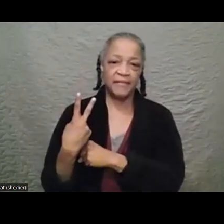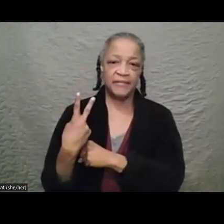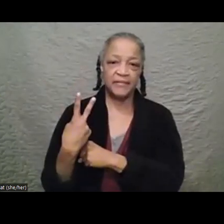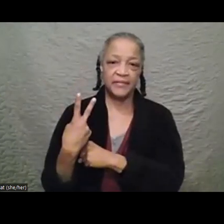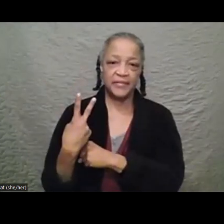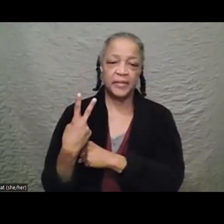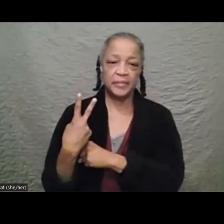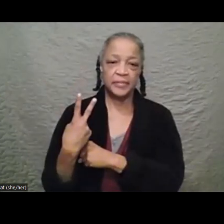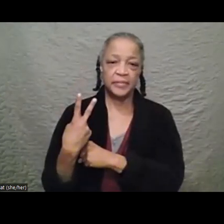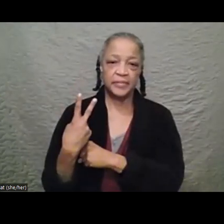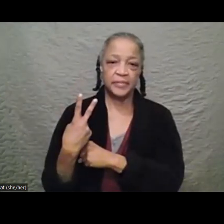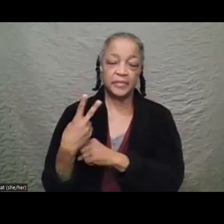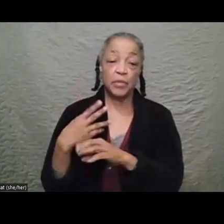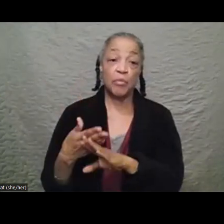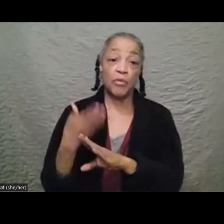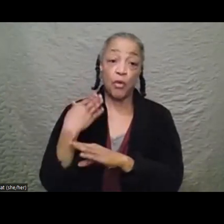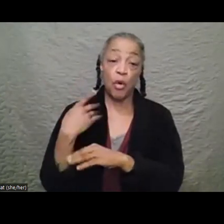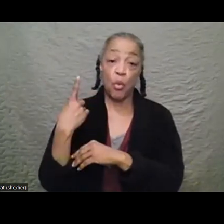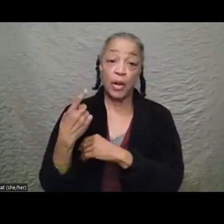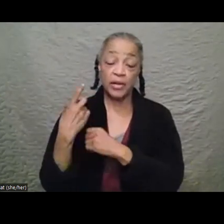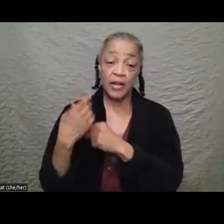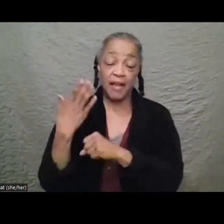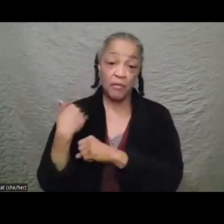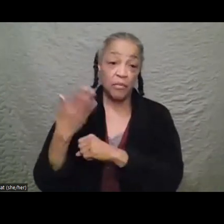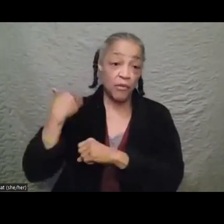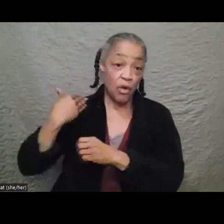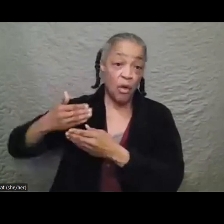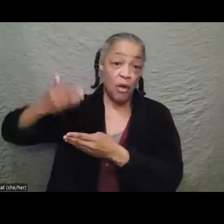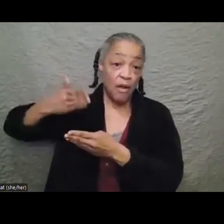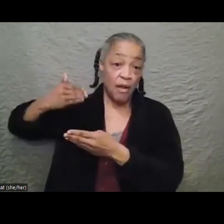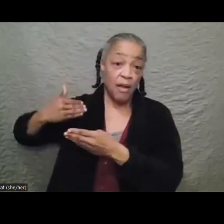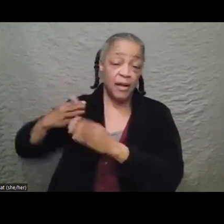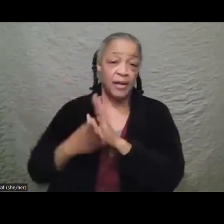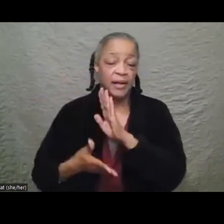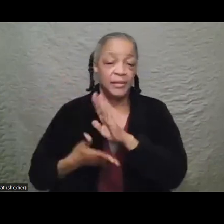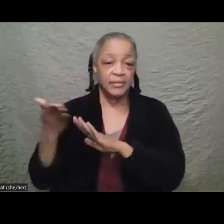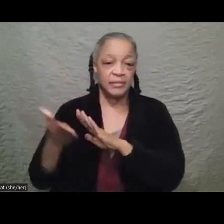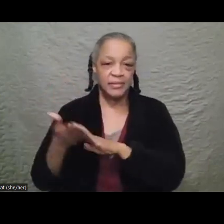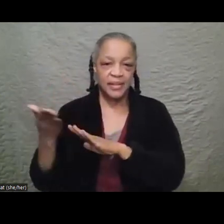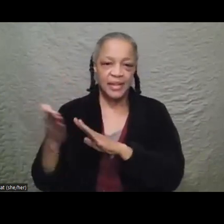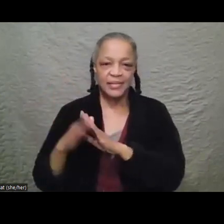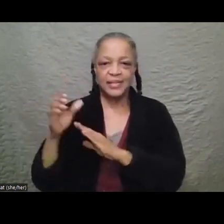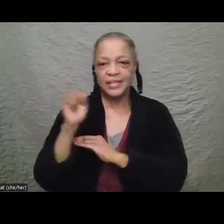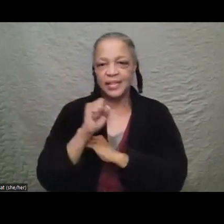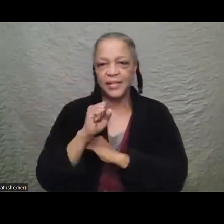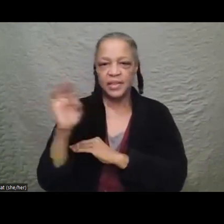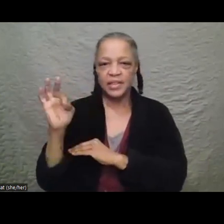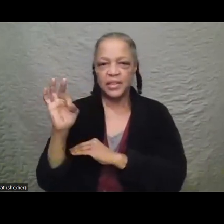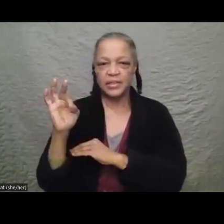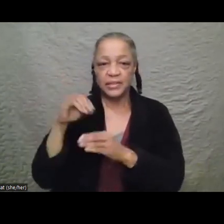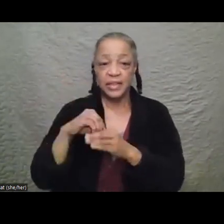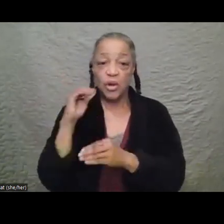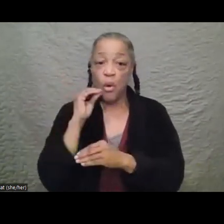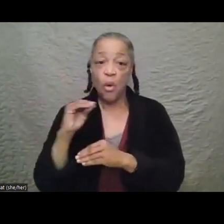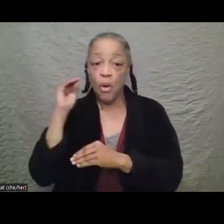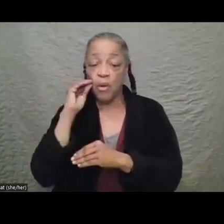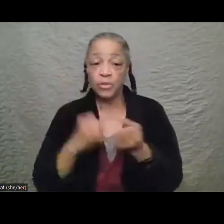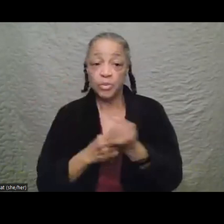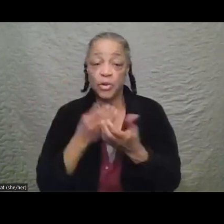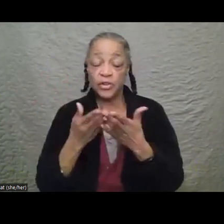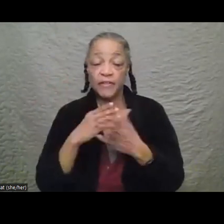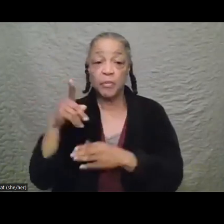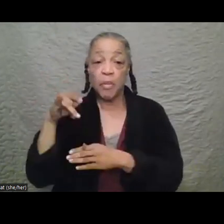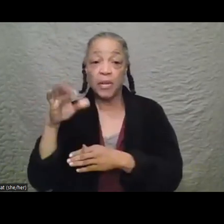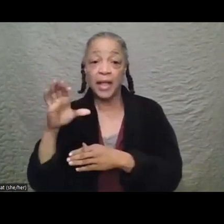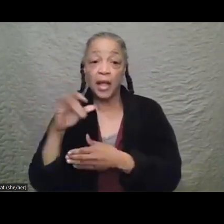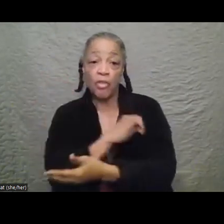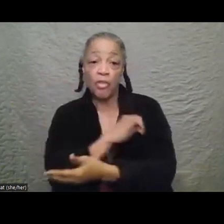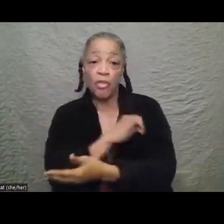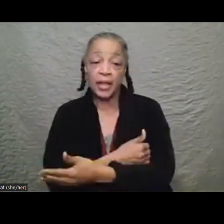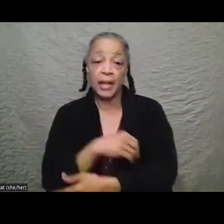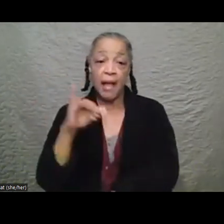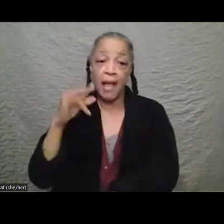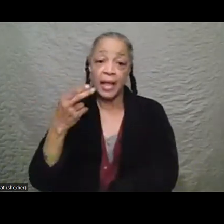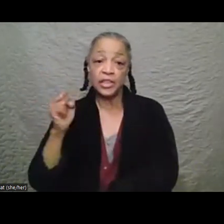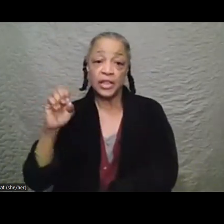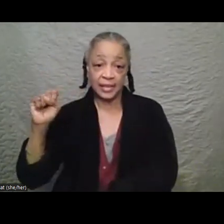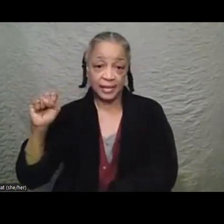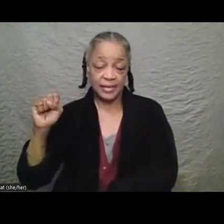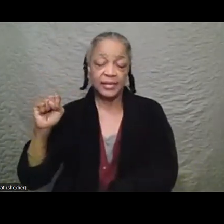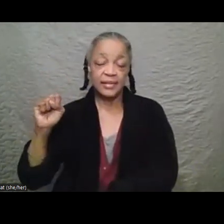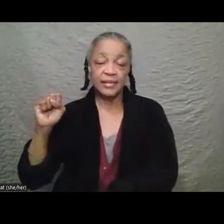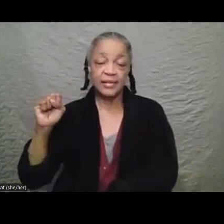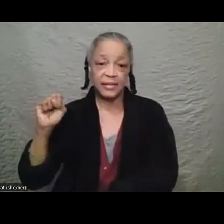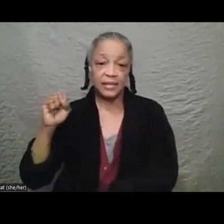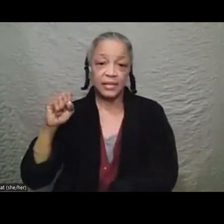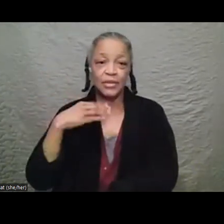Before that, I ran the San Francisco in-home public authority . So Pat, thank you for your